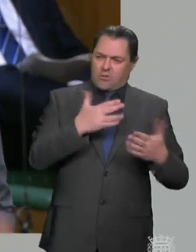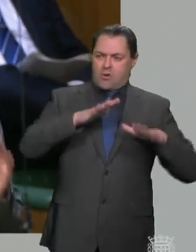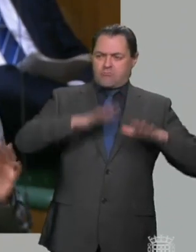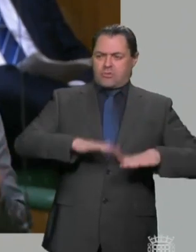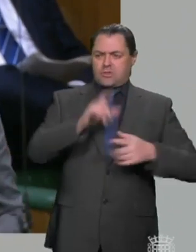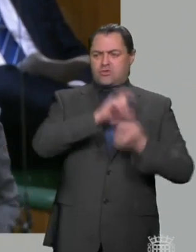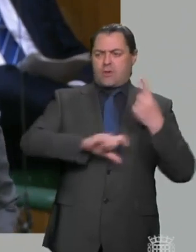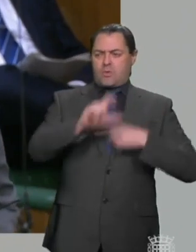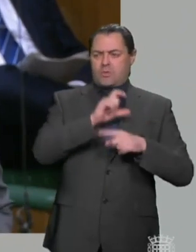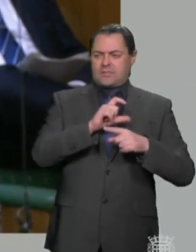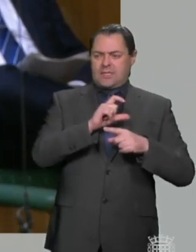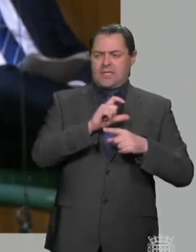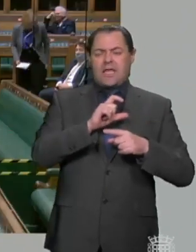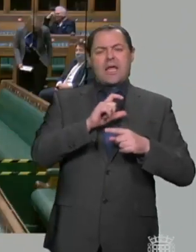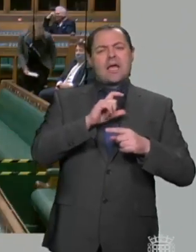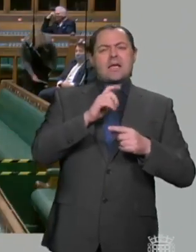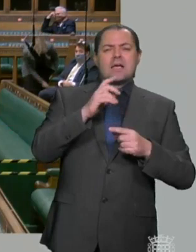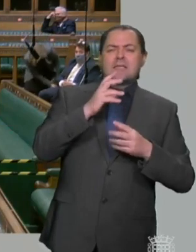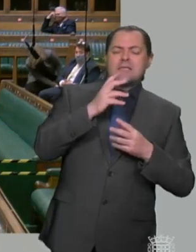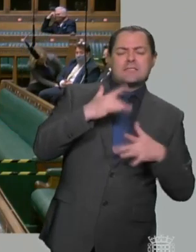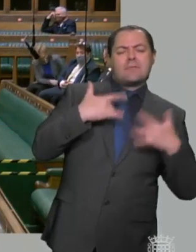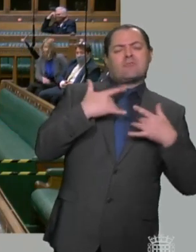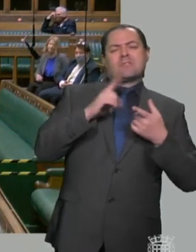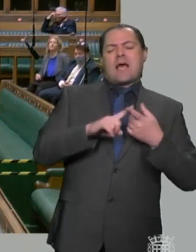and true Lancashire grit? >> The Prime Minister